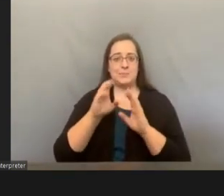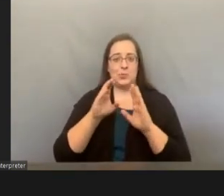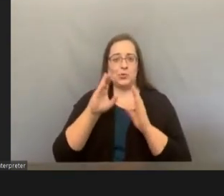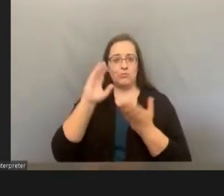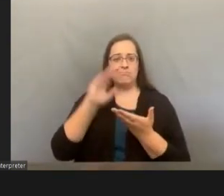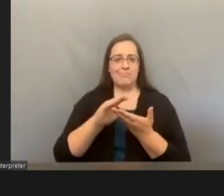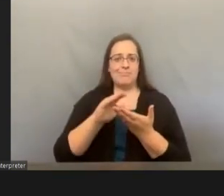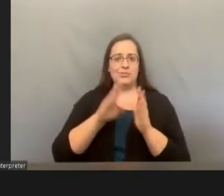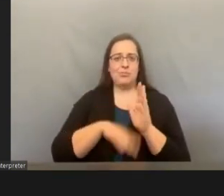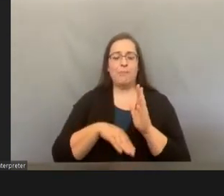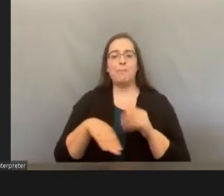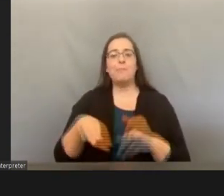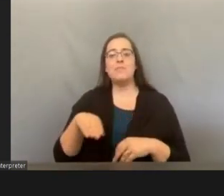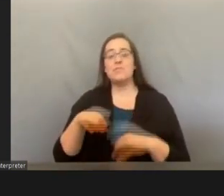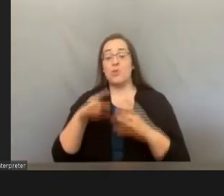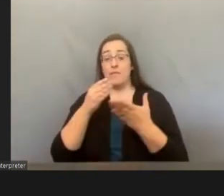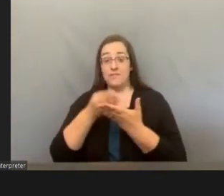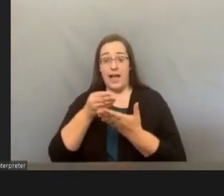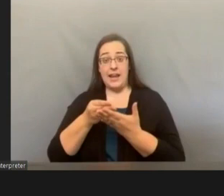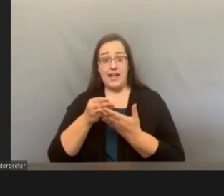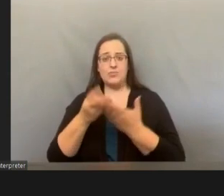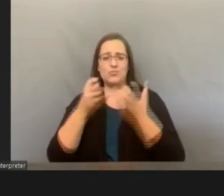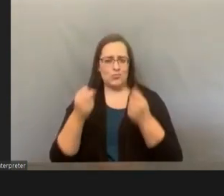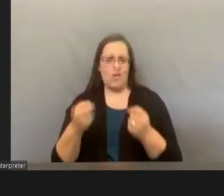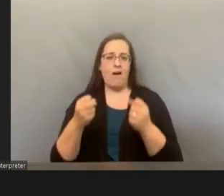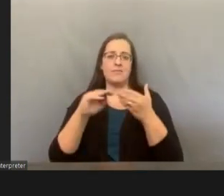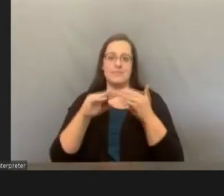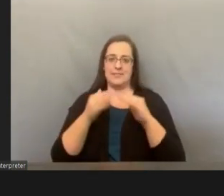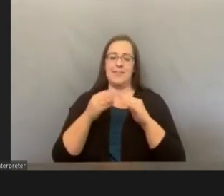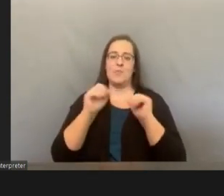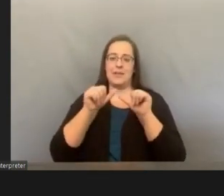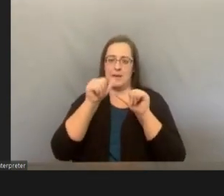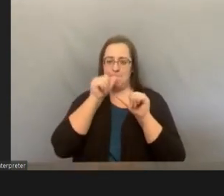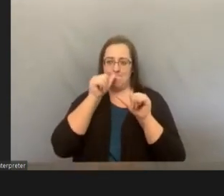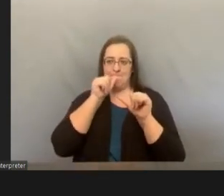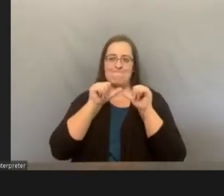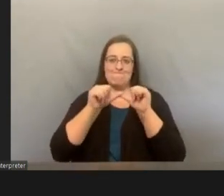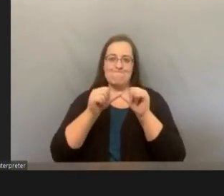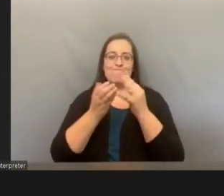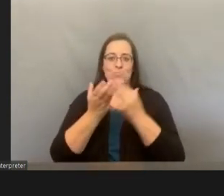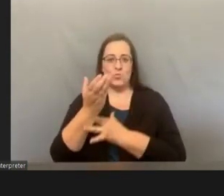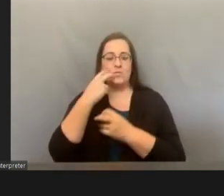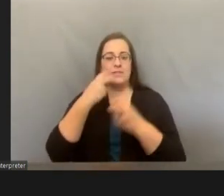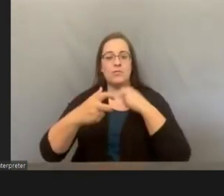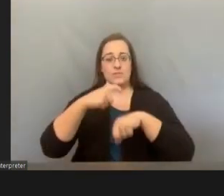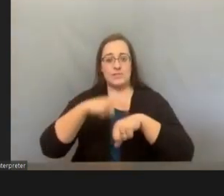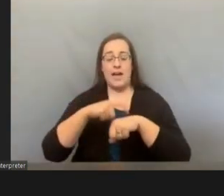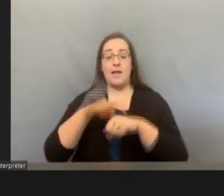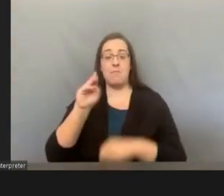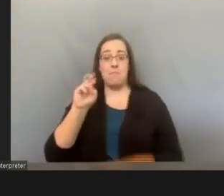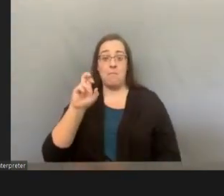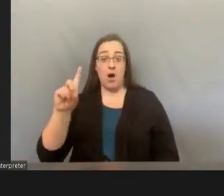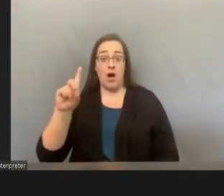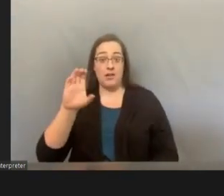IN ANY CITY OUR SIZE THE STATE OR BIGGER IN TEXAS. SO FINANCIALLY WE ARE VERY